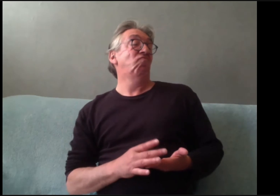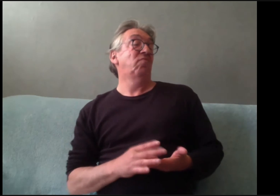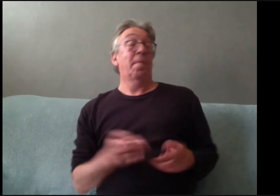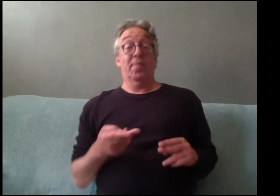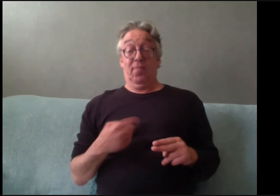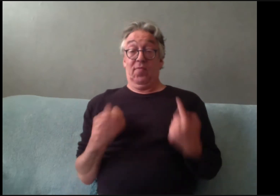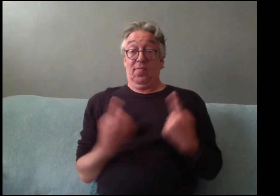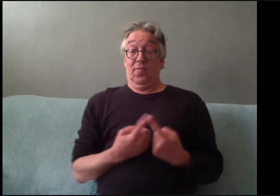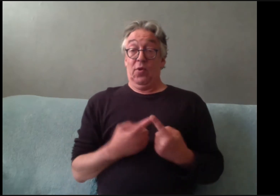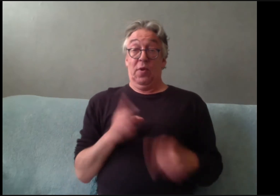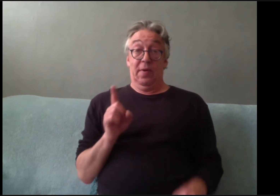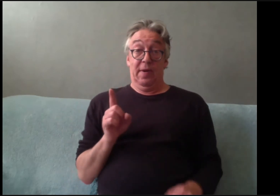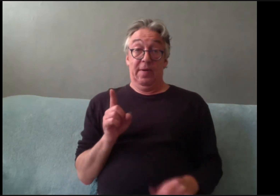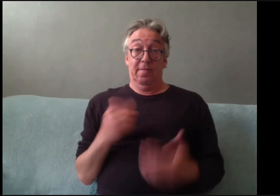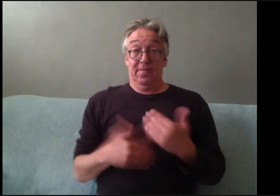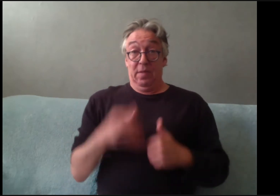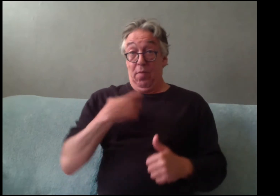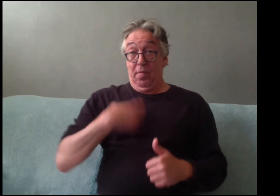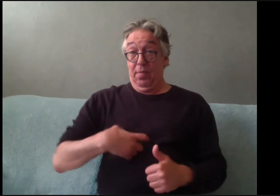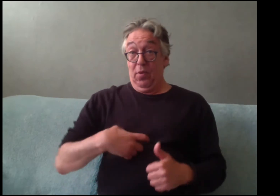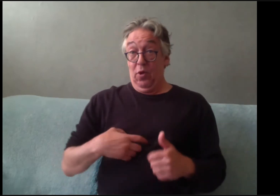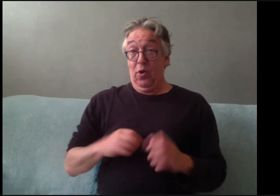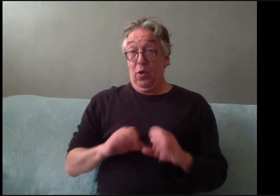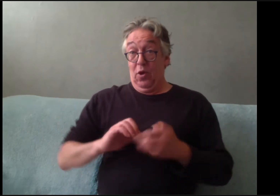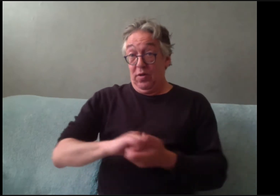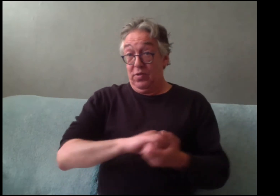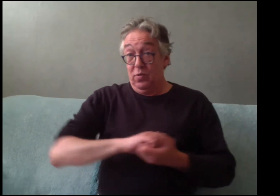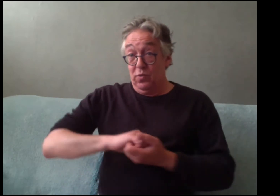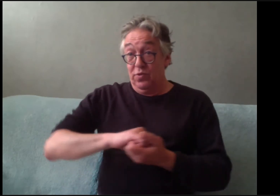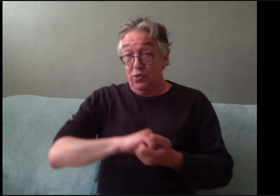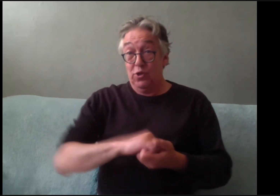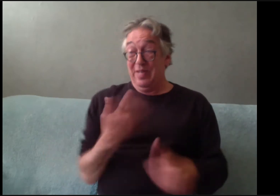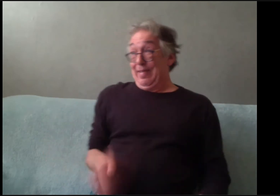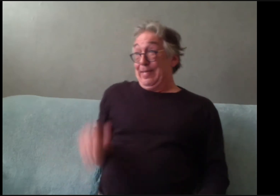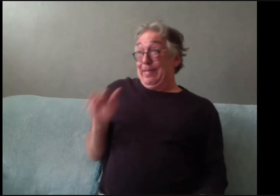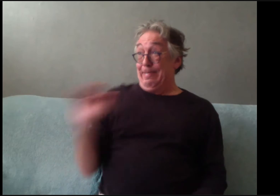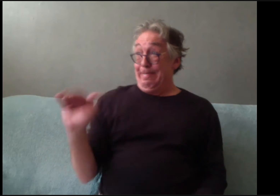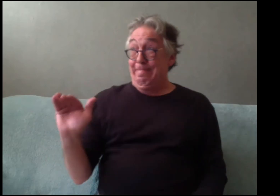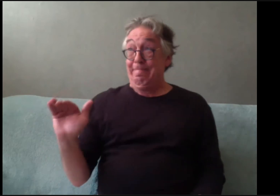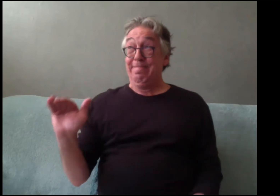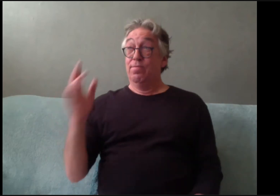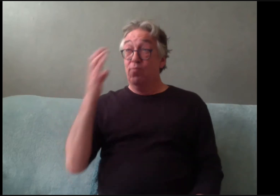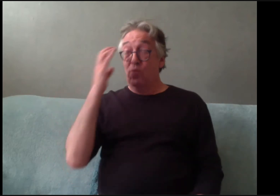Unfortunately the announcements haven't resolved for the time being,